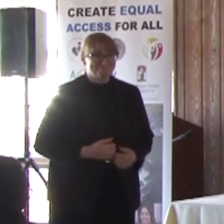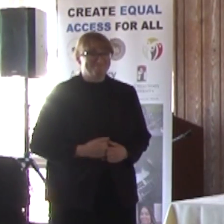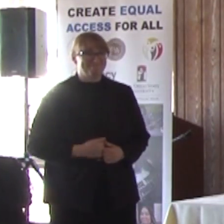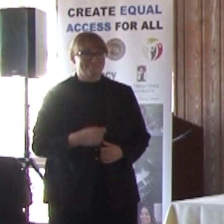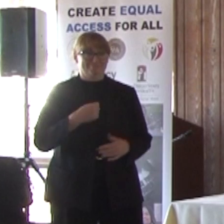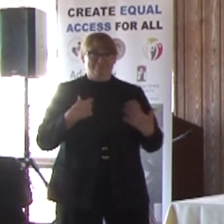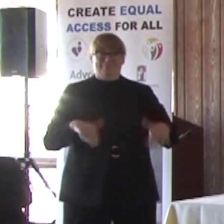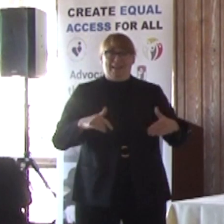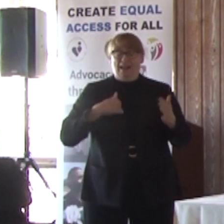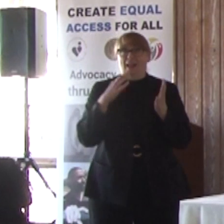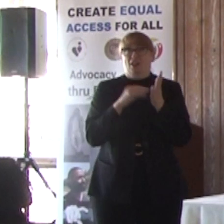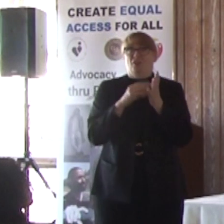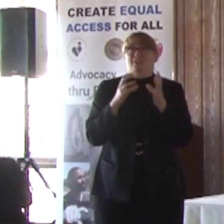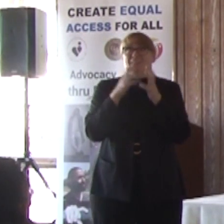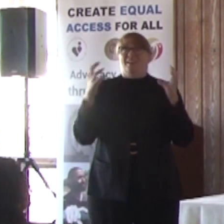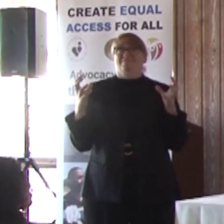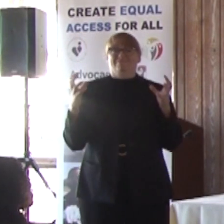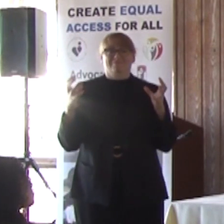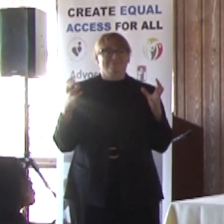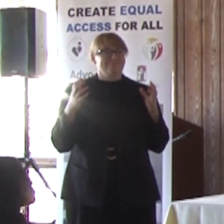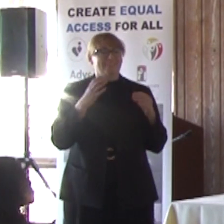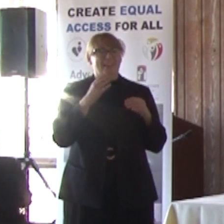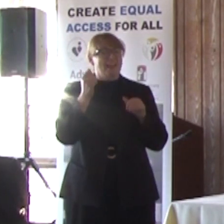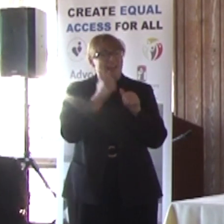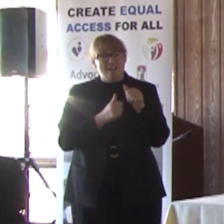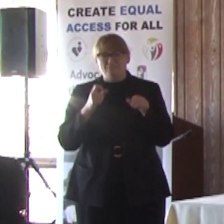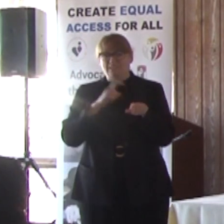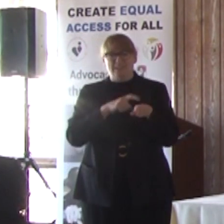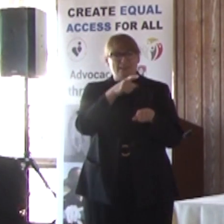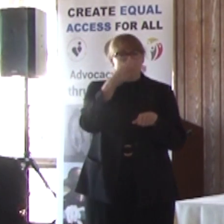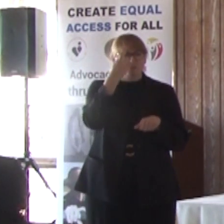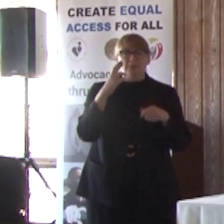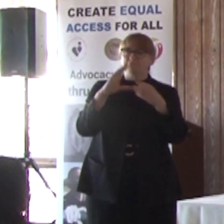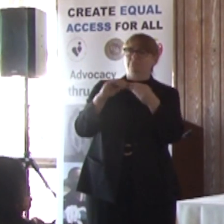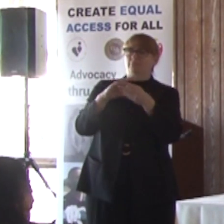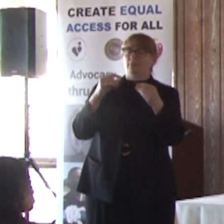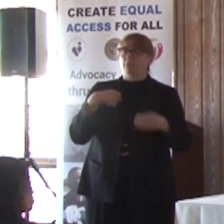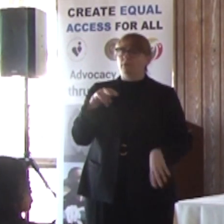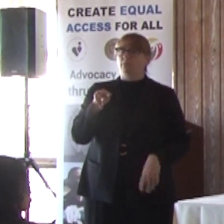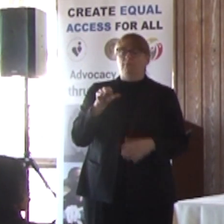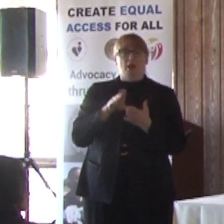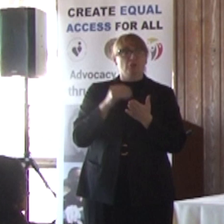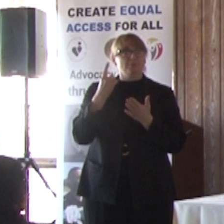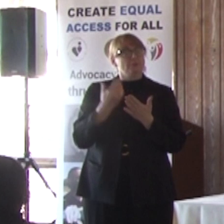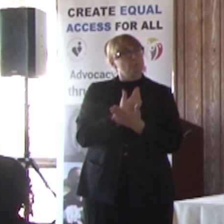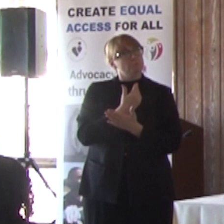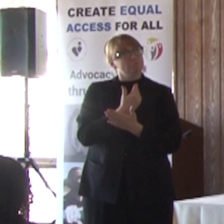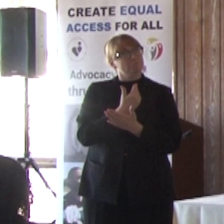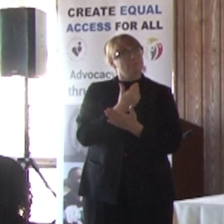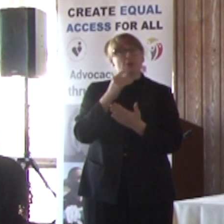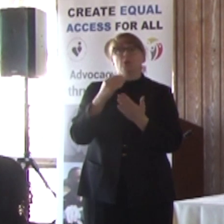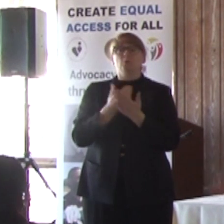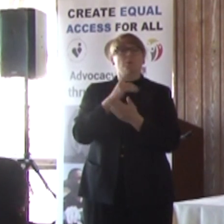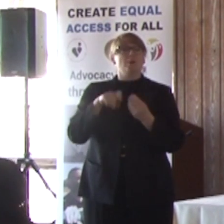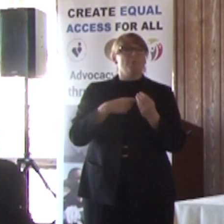Thank you Ramen. I learned a lot. And every time I hear Ranem share her story I learn something new about and her